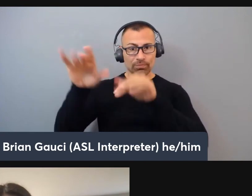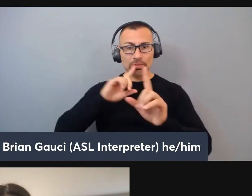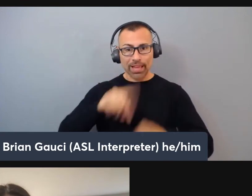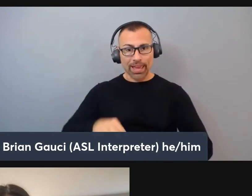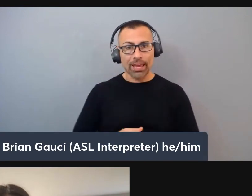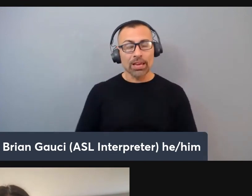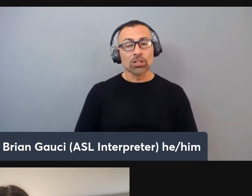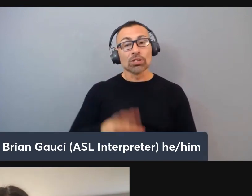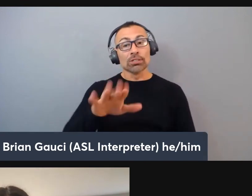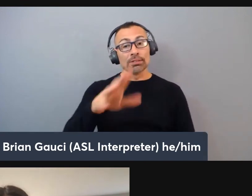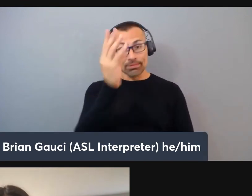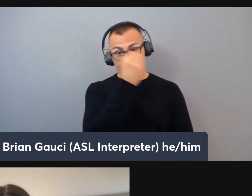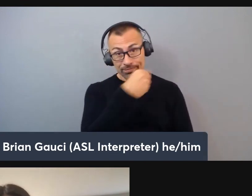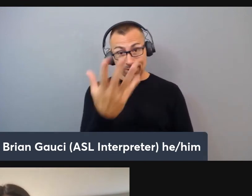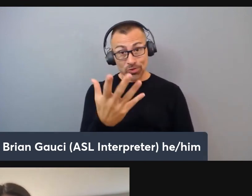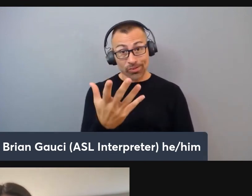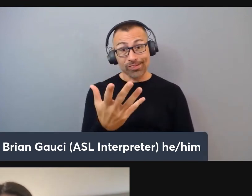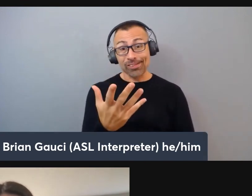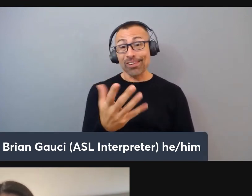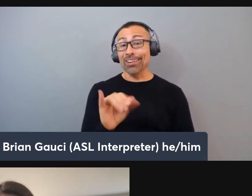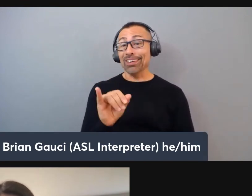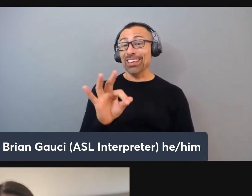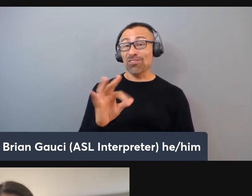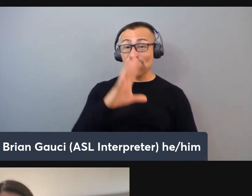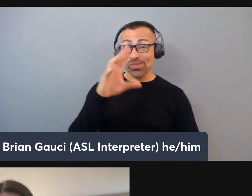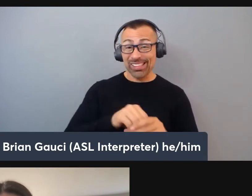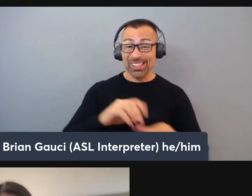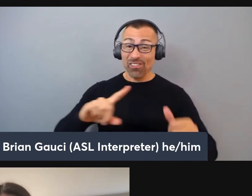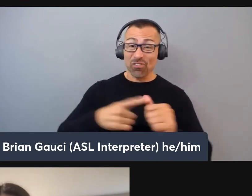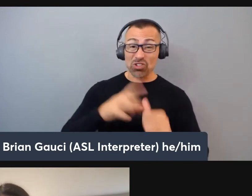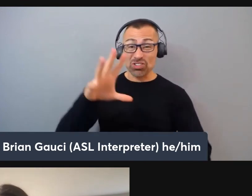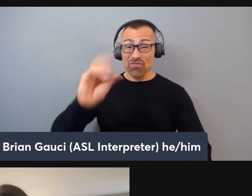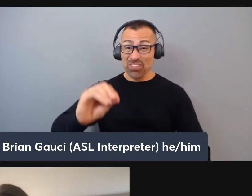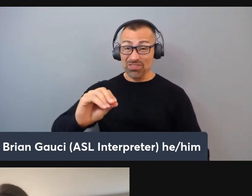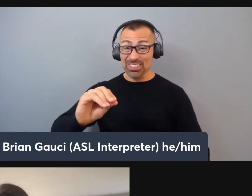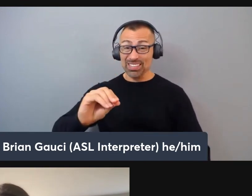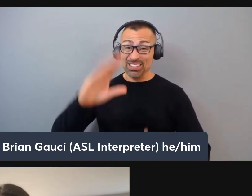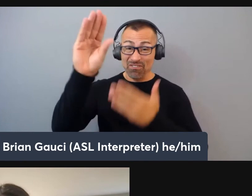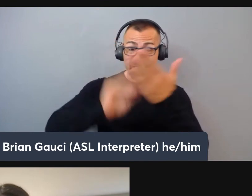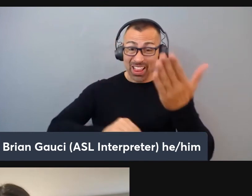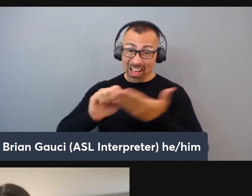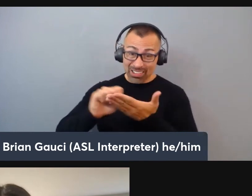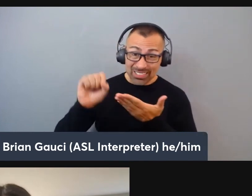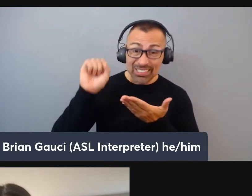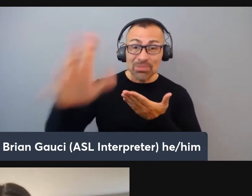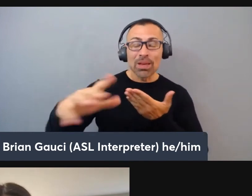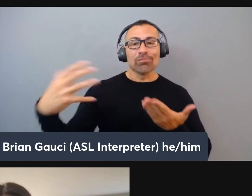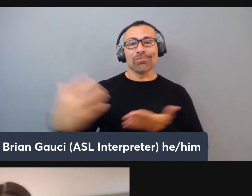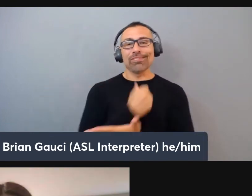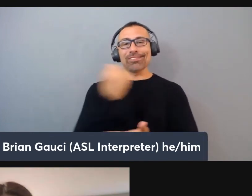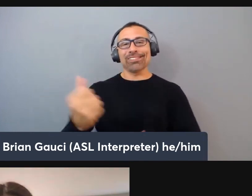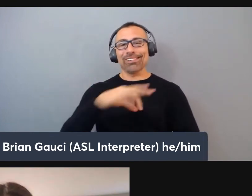but don't forget that you will get a $10 AWS credit for our first 50 respondents. So please make sure you take that survey